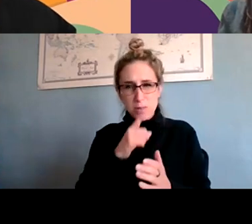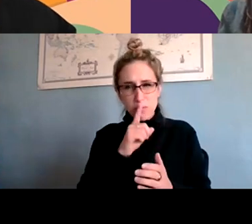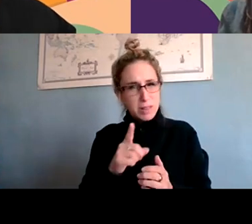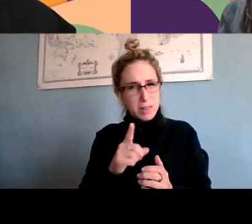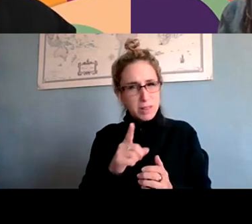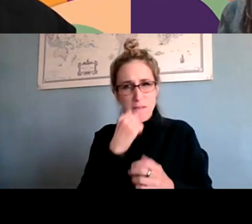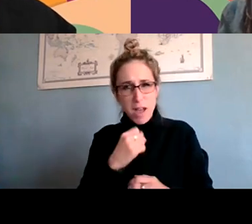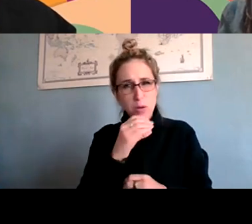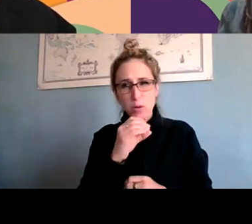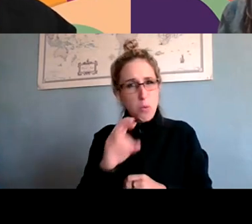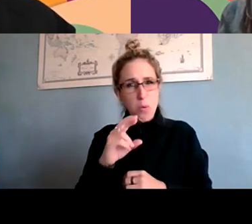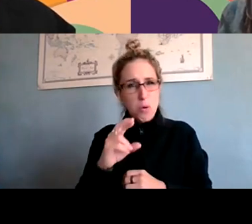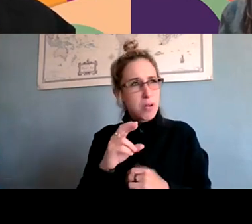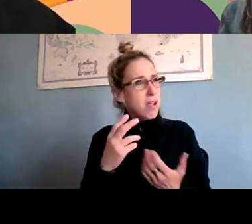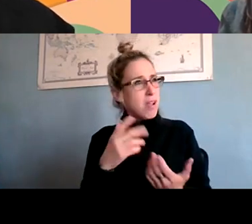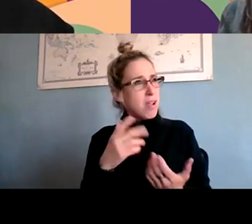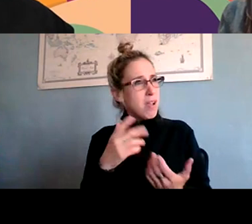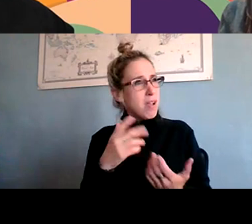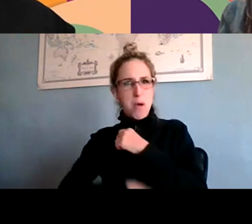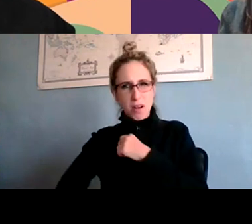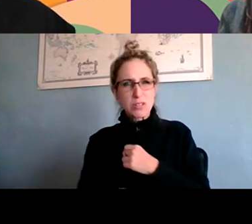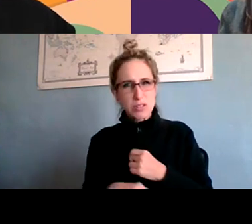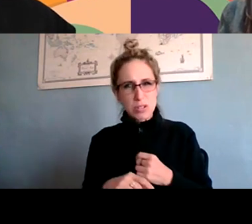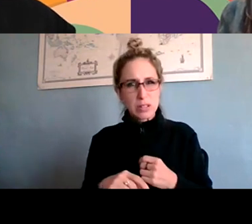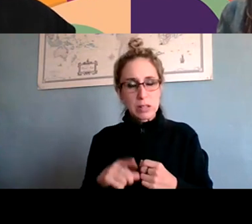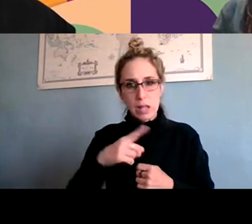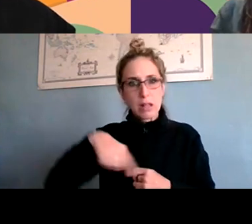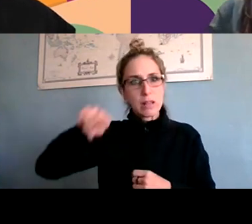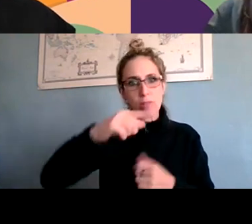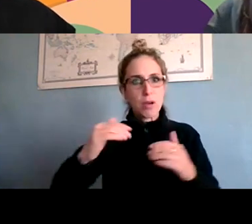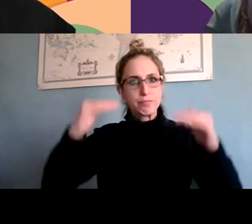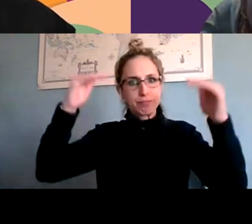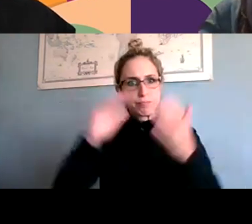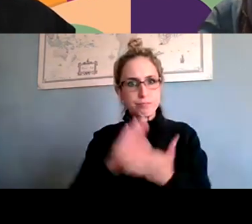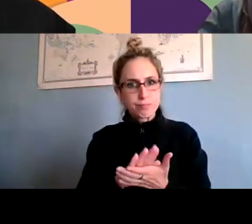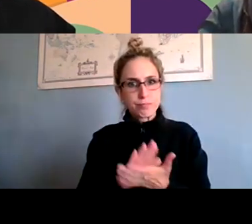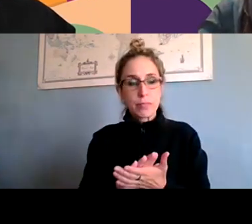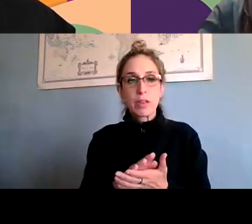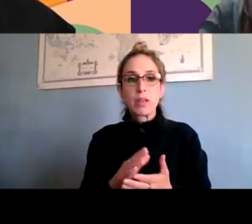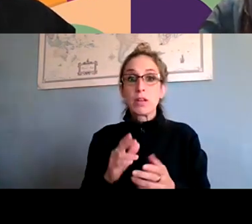Aurora Chang: In the Academy. Aurora Chang: Especially has people who you know identifies women and.